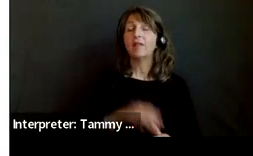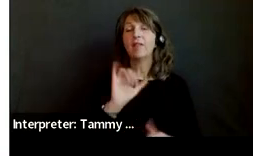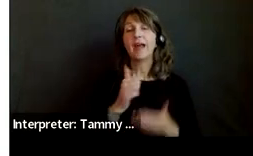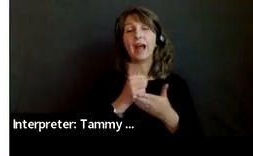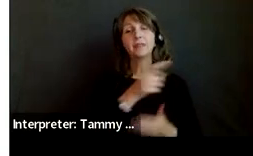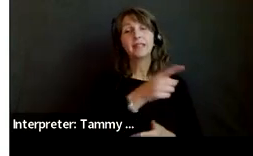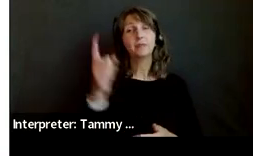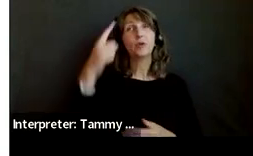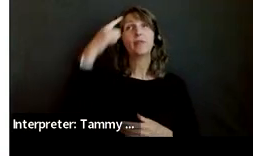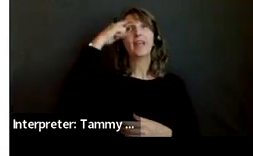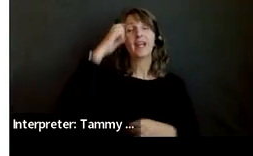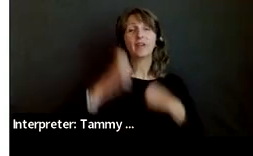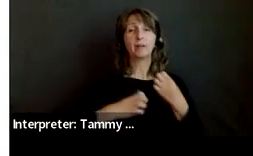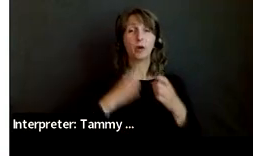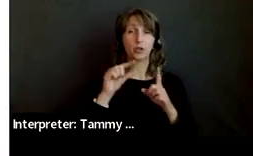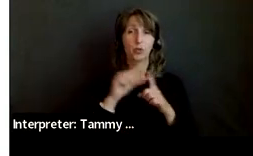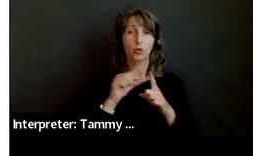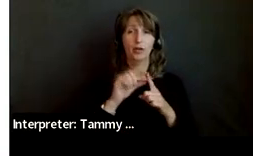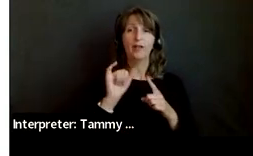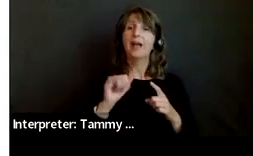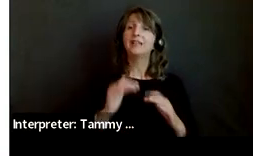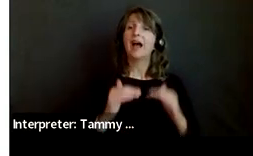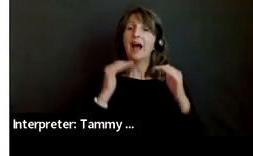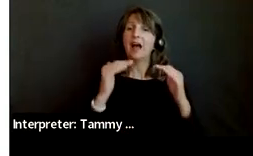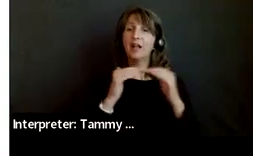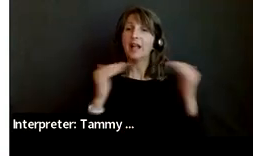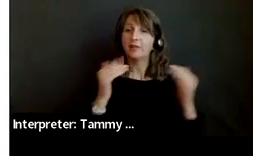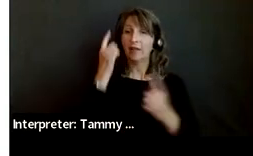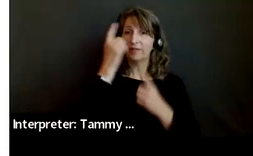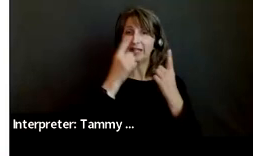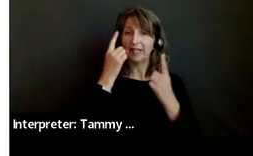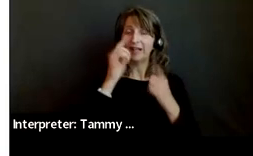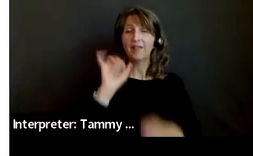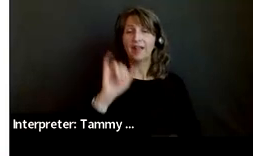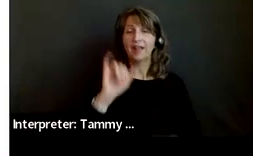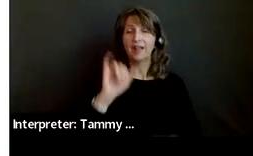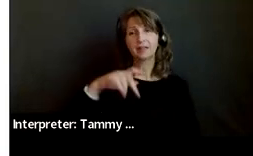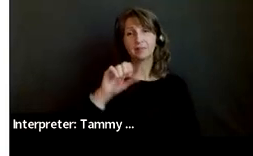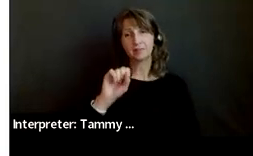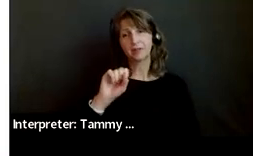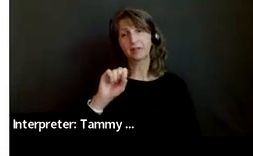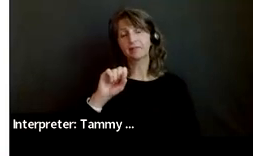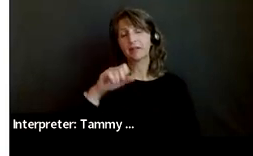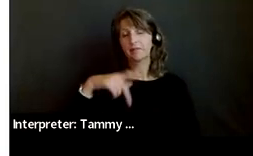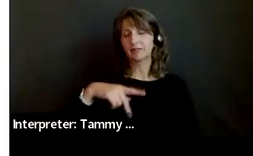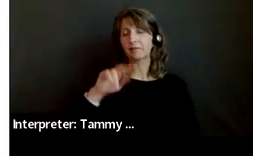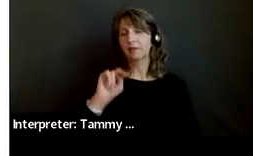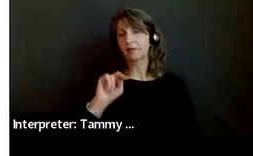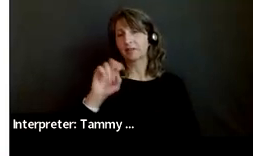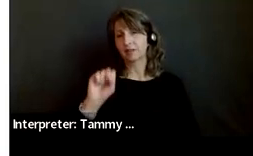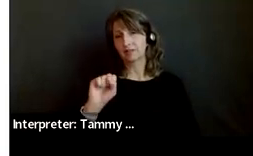That is utilizing a higher level of thinking in the brain, which keeps the pair sympathetic nervous system activated, which is what we want.